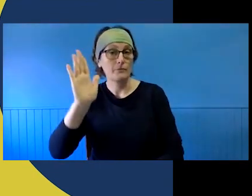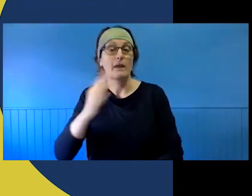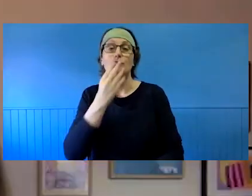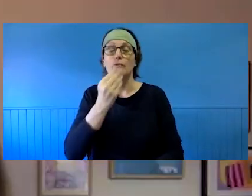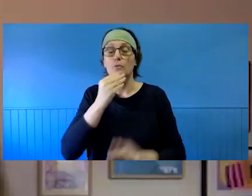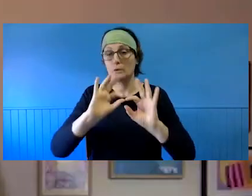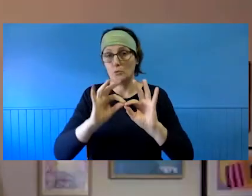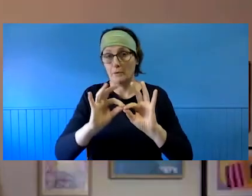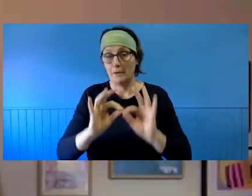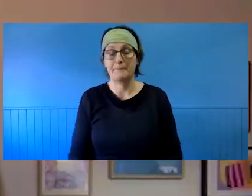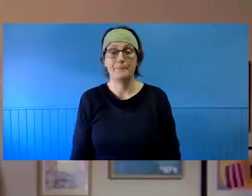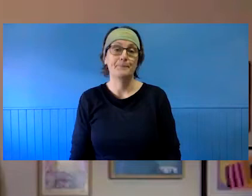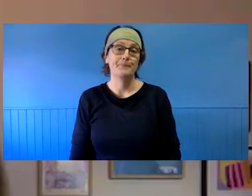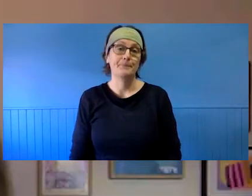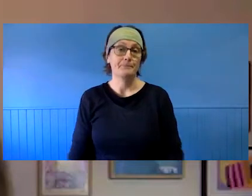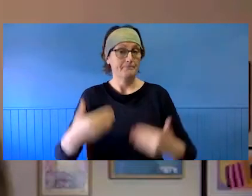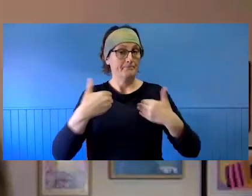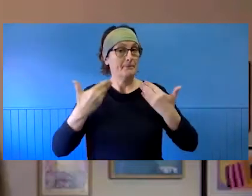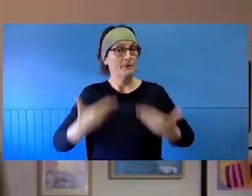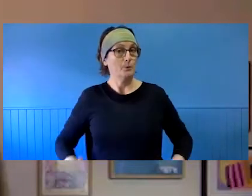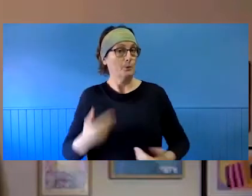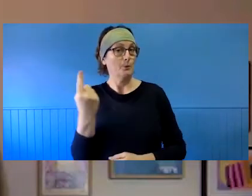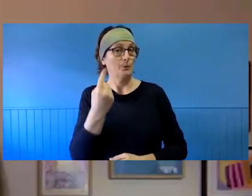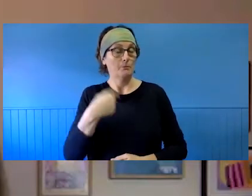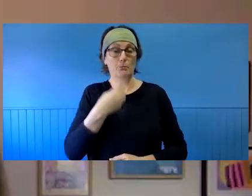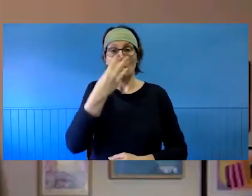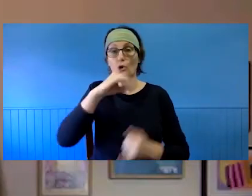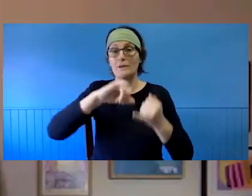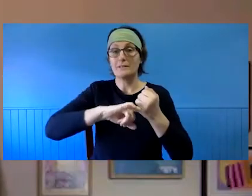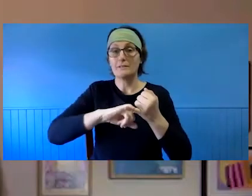I am a woman in my 30s, with fair skin, straight